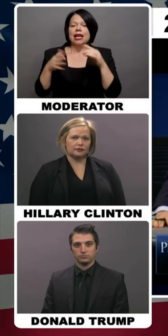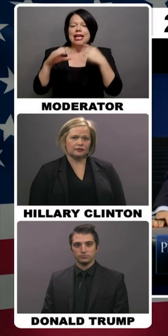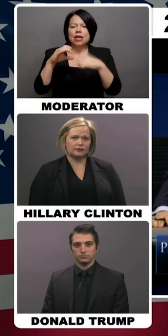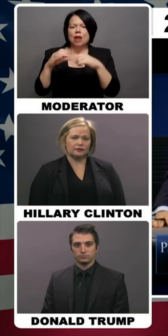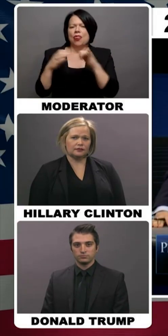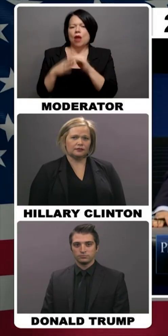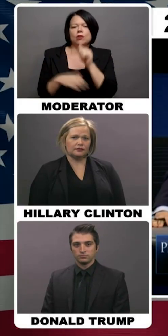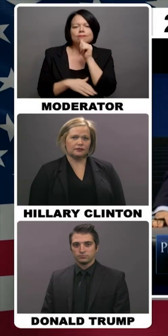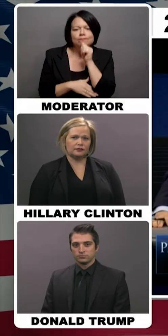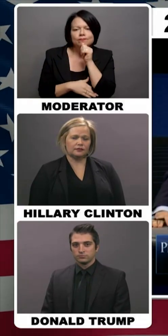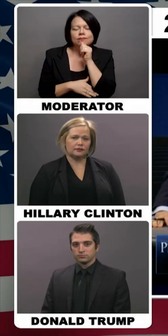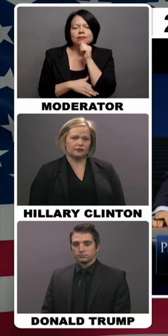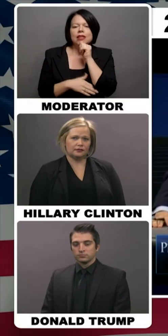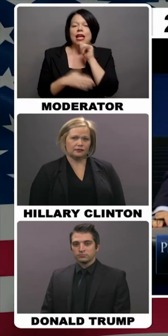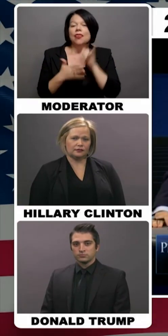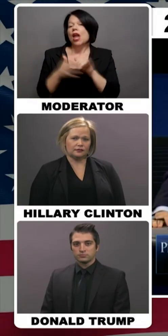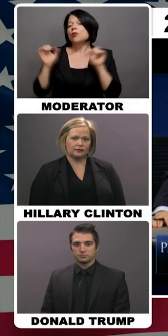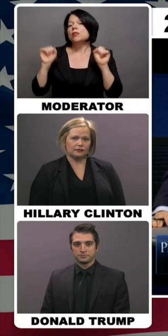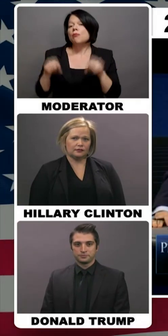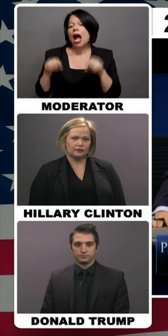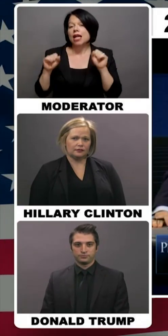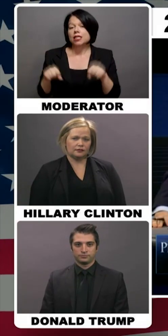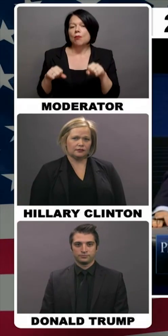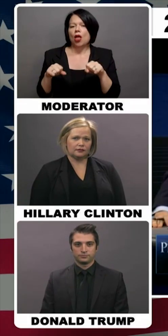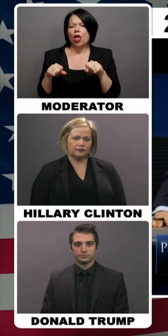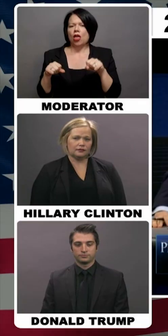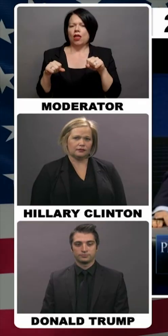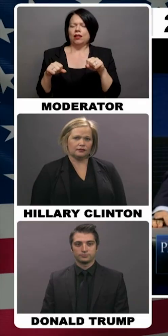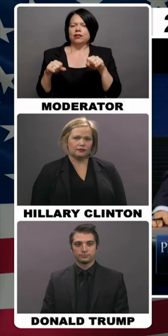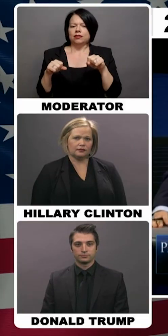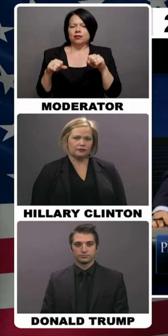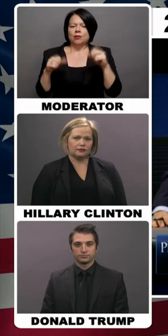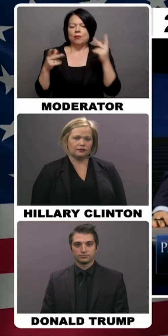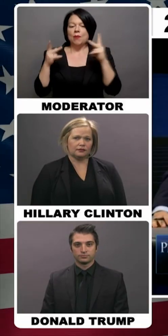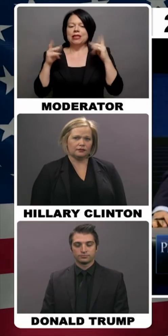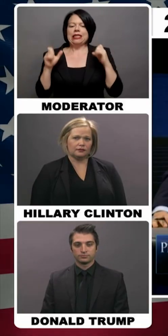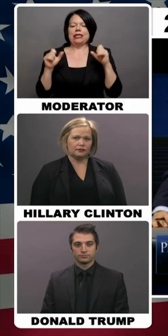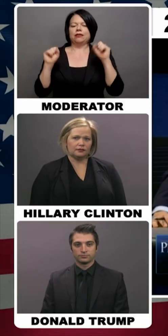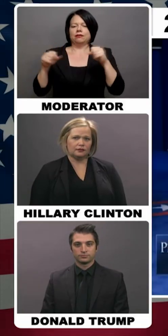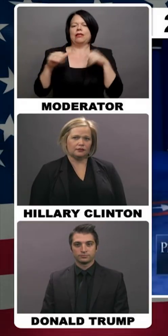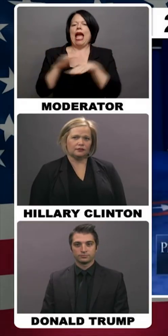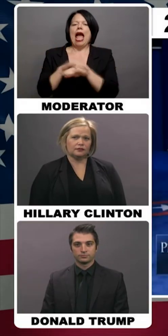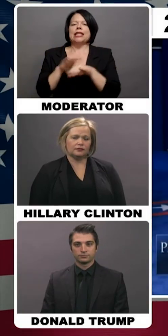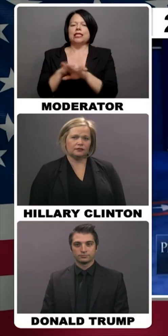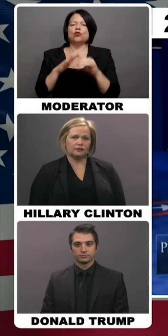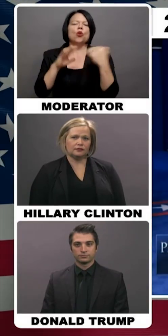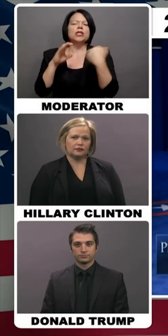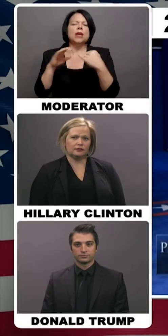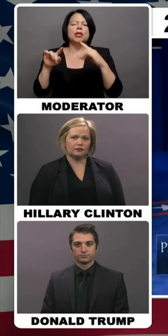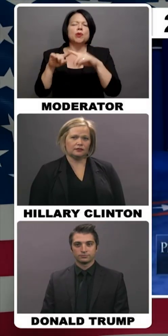and that it was possible hostile actors did gain access to those emails. You don't call that extremely careless.